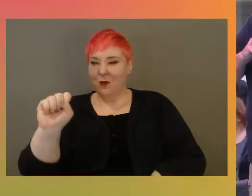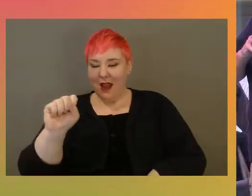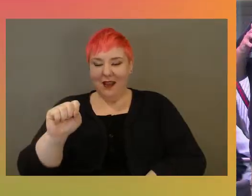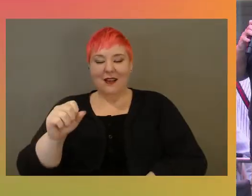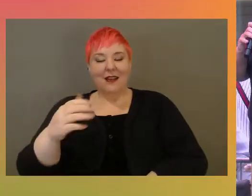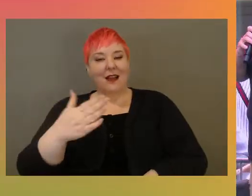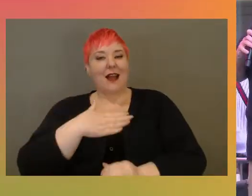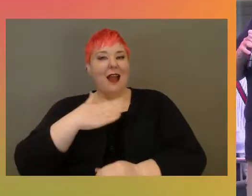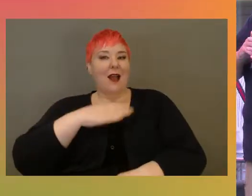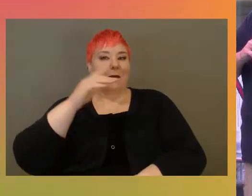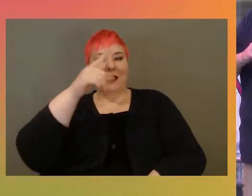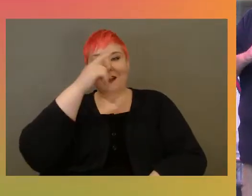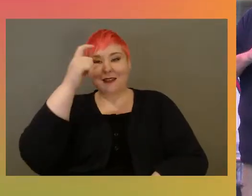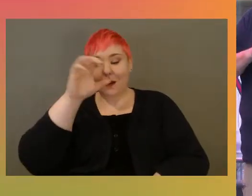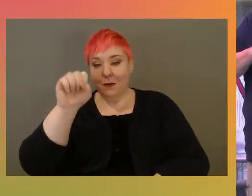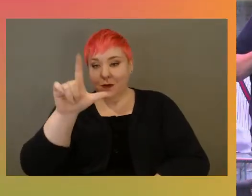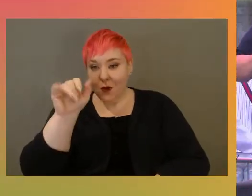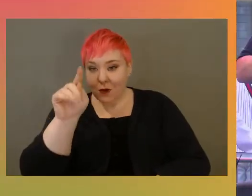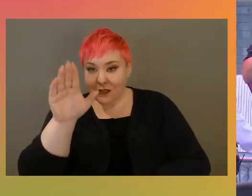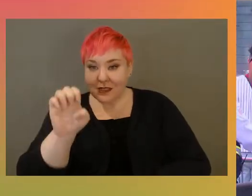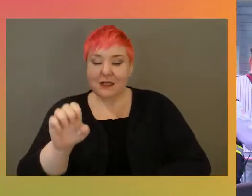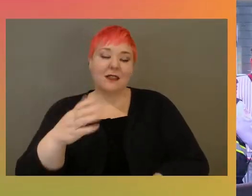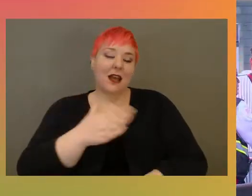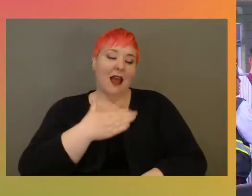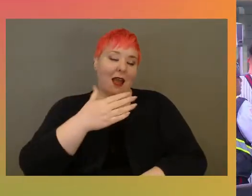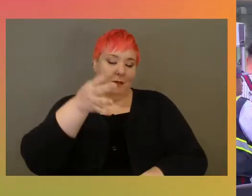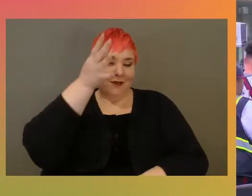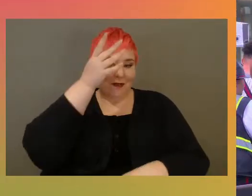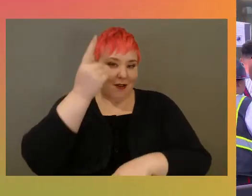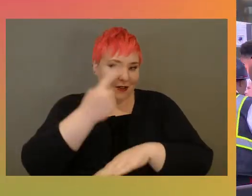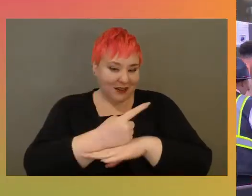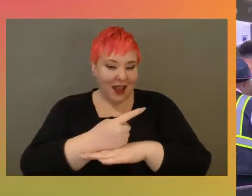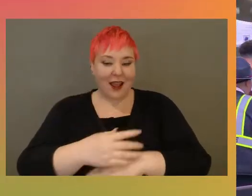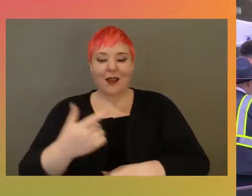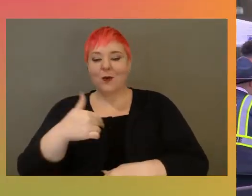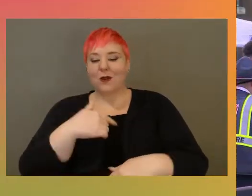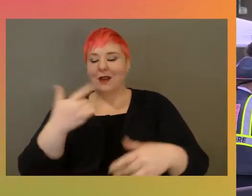THANK YOU VERY MUCH, JOE.